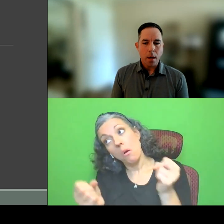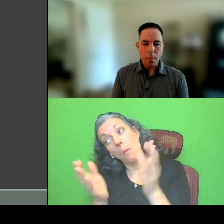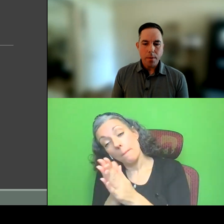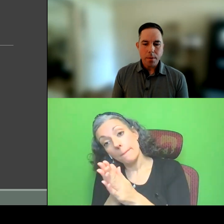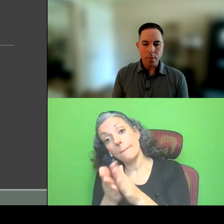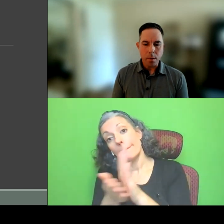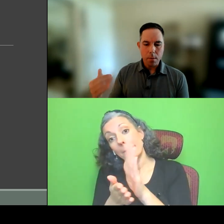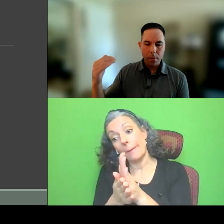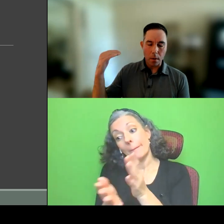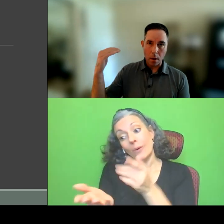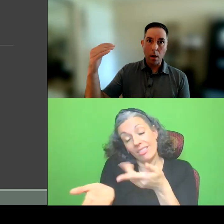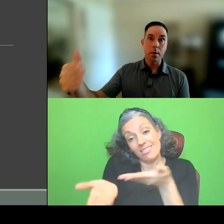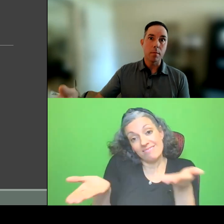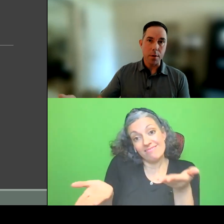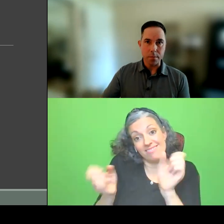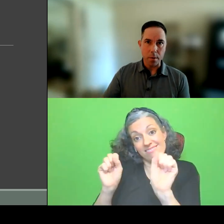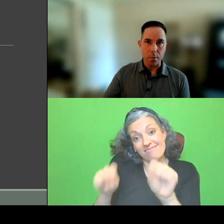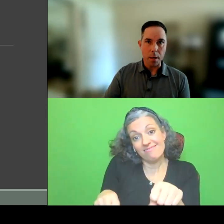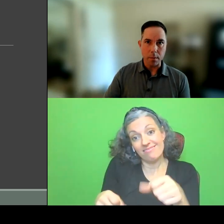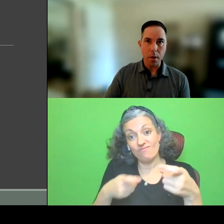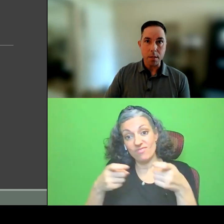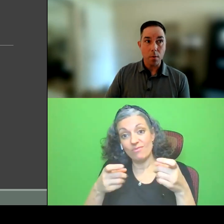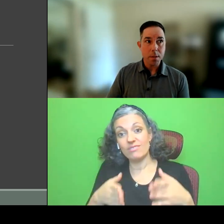to help keep a long-term vision for the product in place.